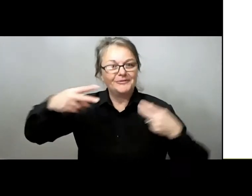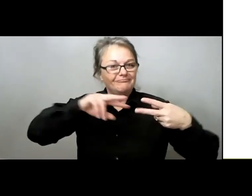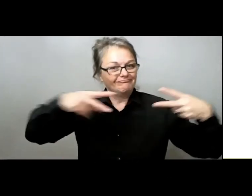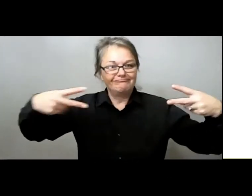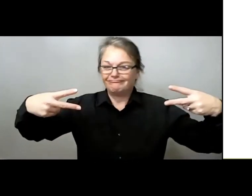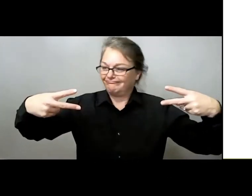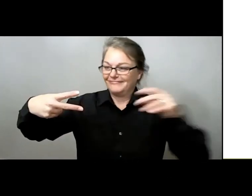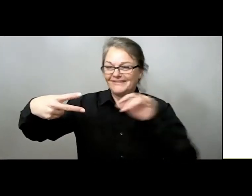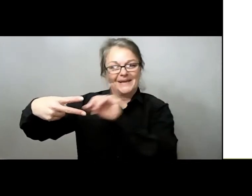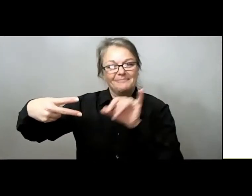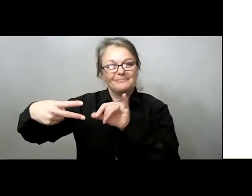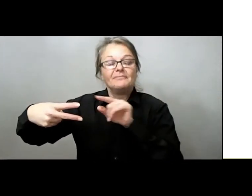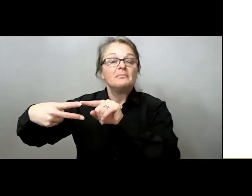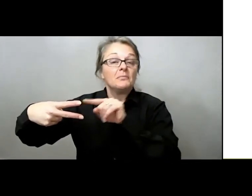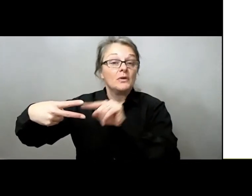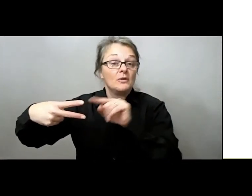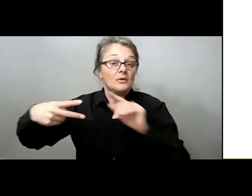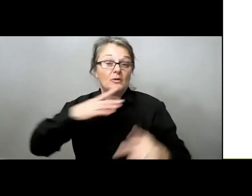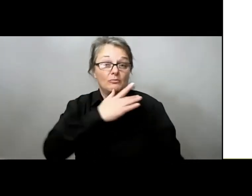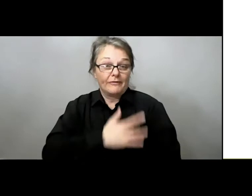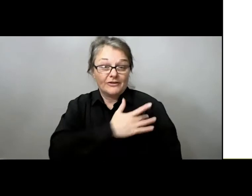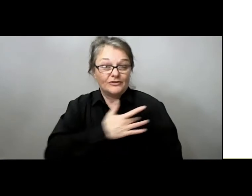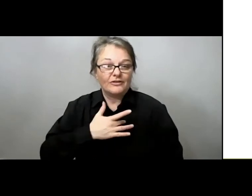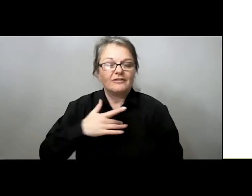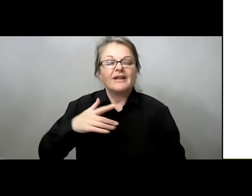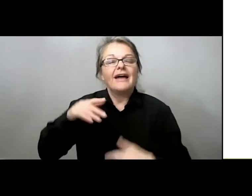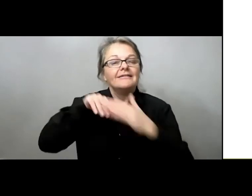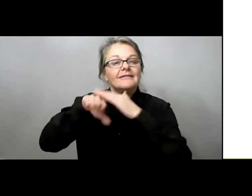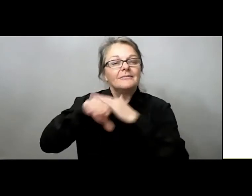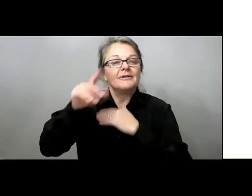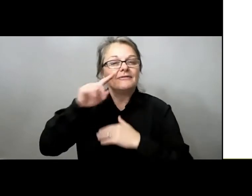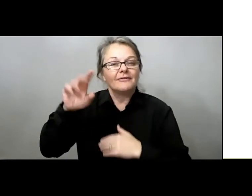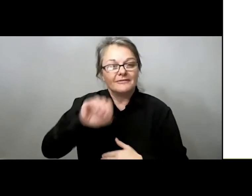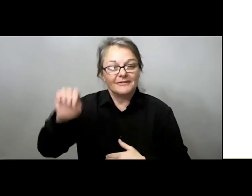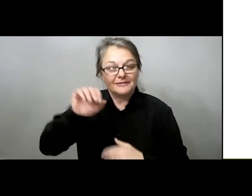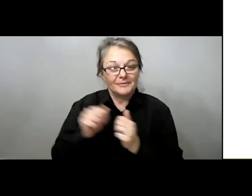ONE PROVINCIAL, WHICH IS THE ACCESSIBILITY FOR ONTARIANS WITH DISABILITY ACT